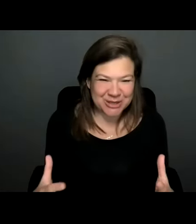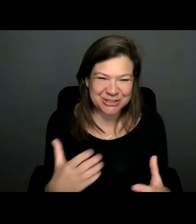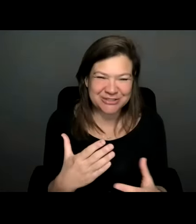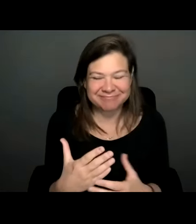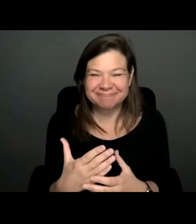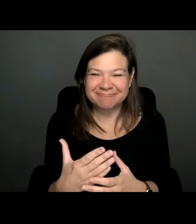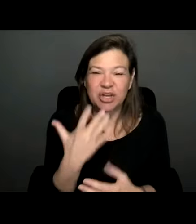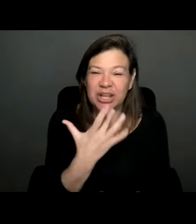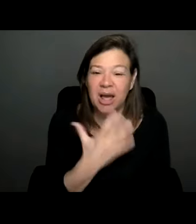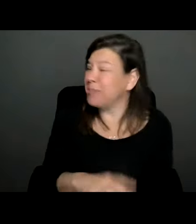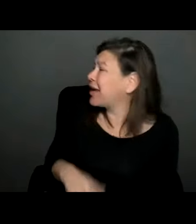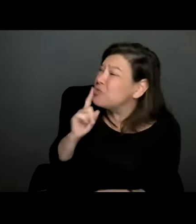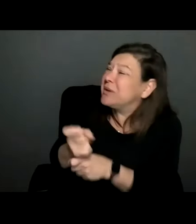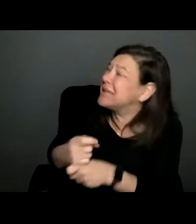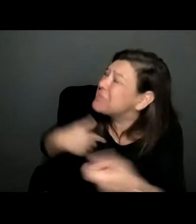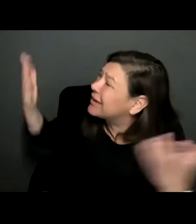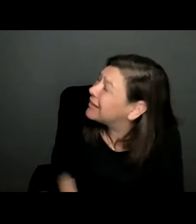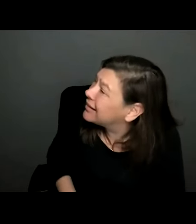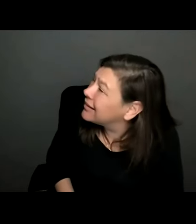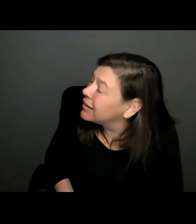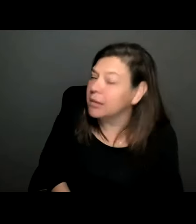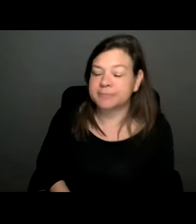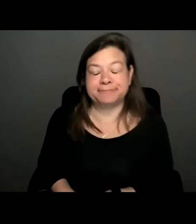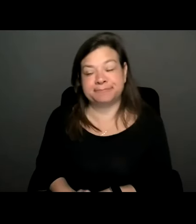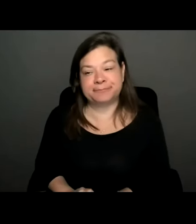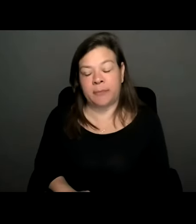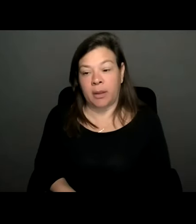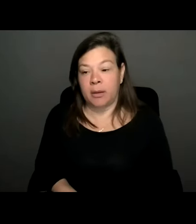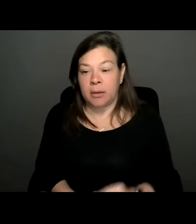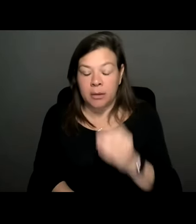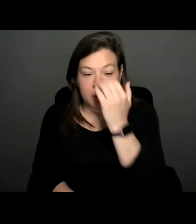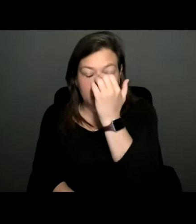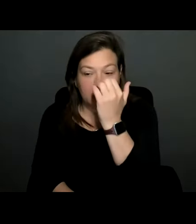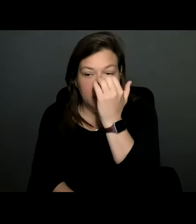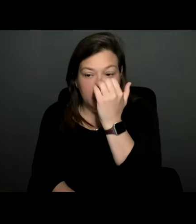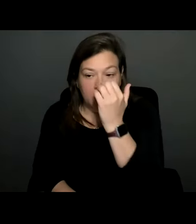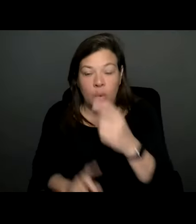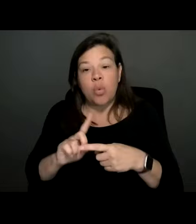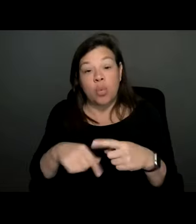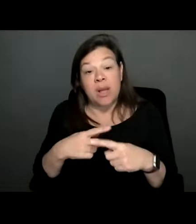And it was just like, "Are you kidding me?" You know? And I found that once I finally made the decision